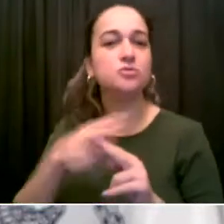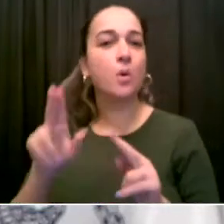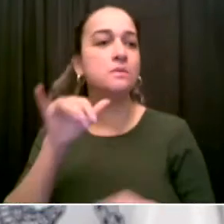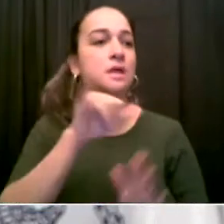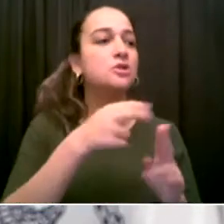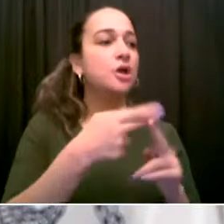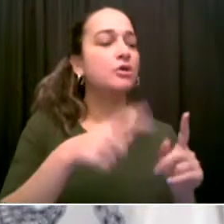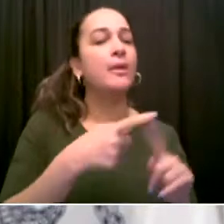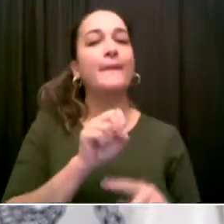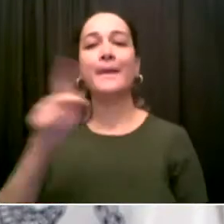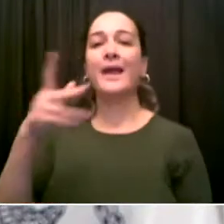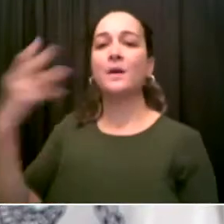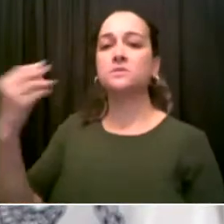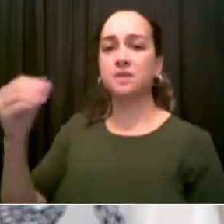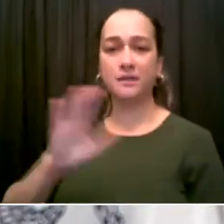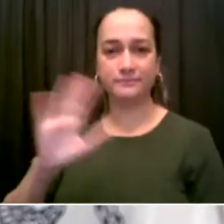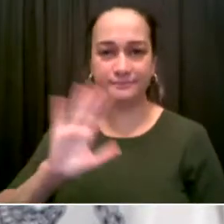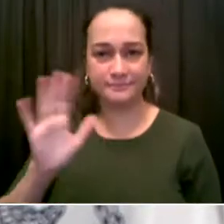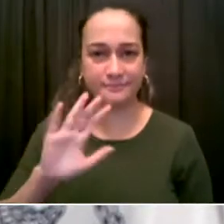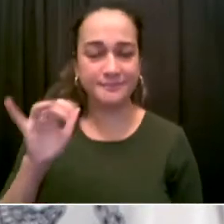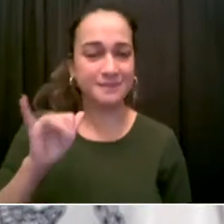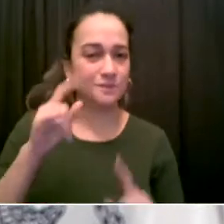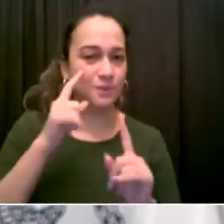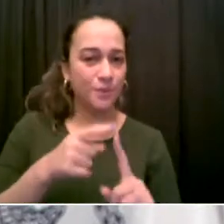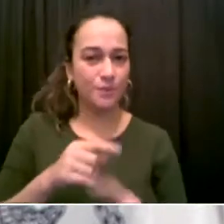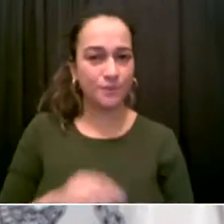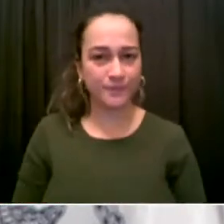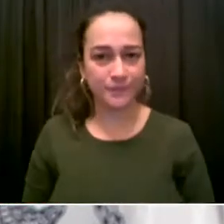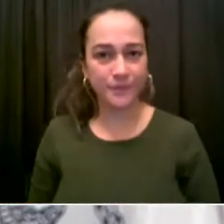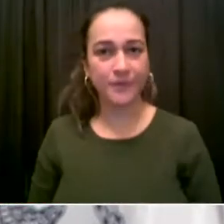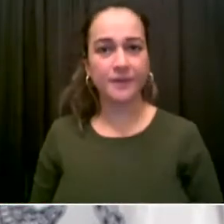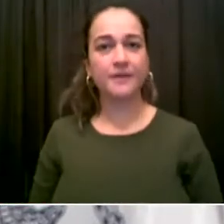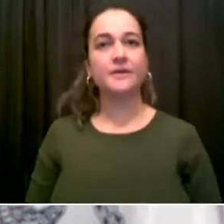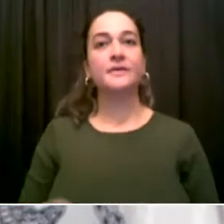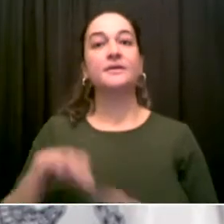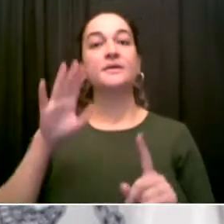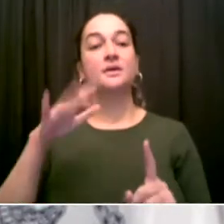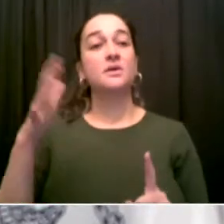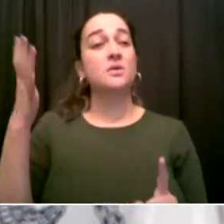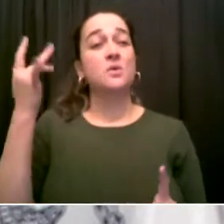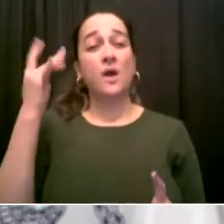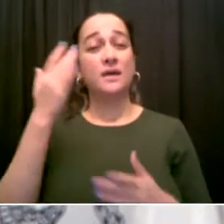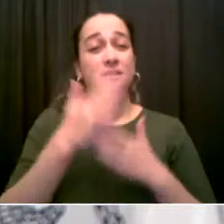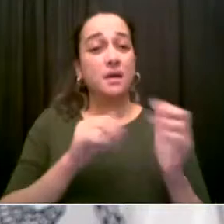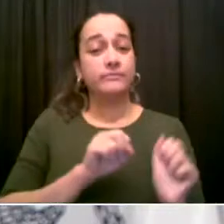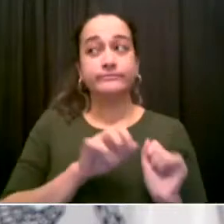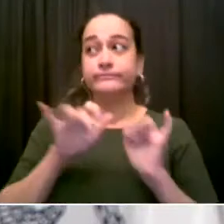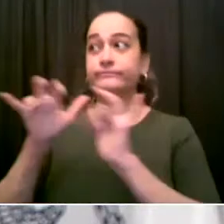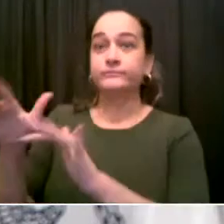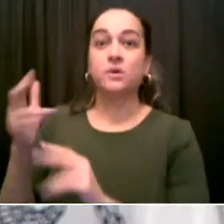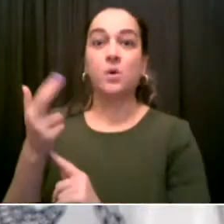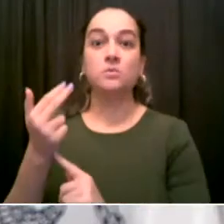ANSWER. TO YOUR FSIRT QUESTION, WE, FROM THE BEGINNING, THE